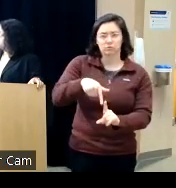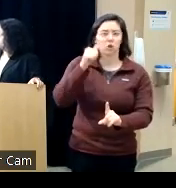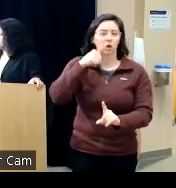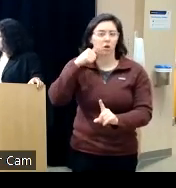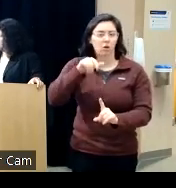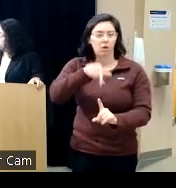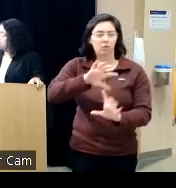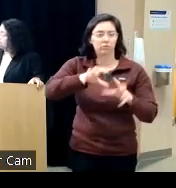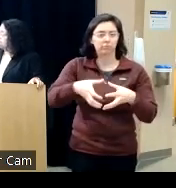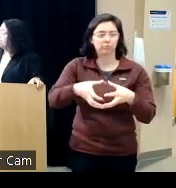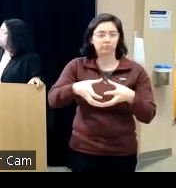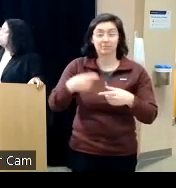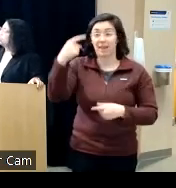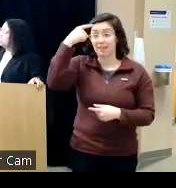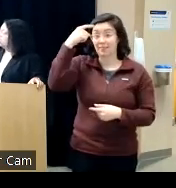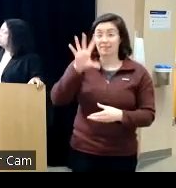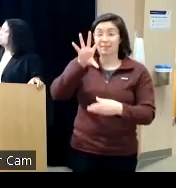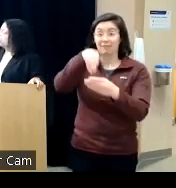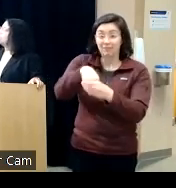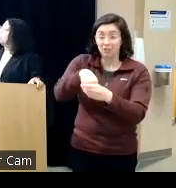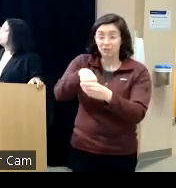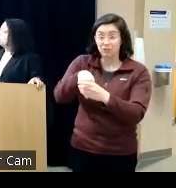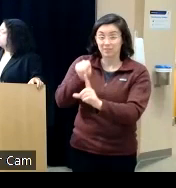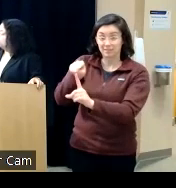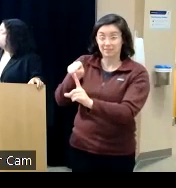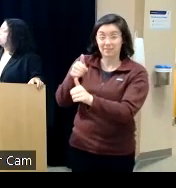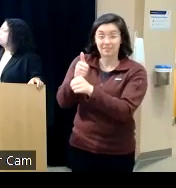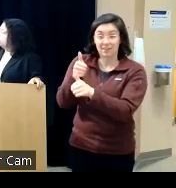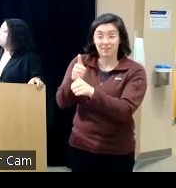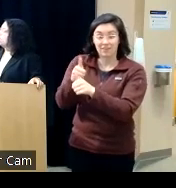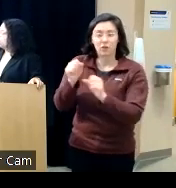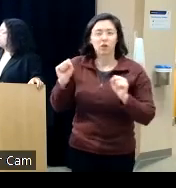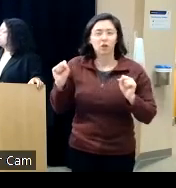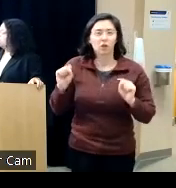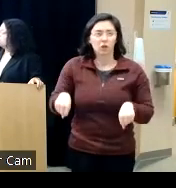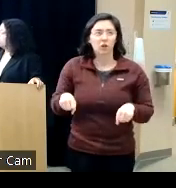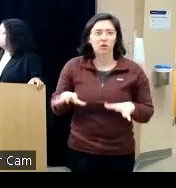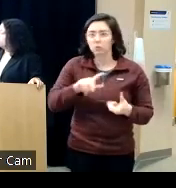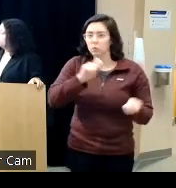because I think that the intervention in and of itself could be a game changer for them